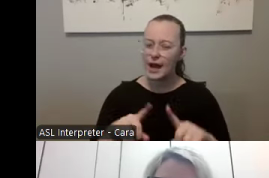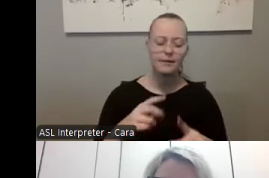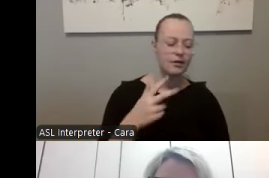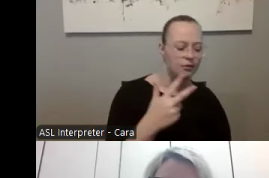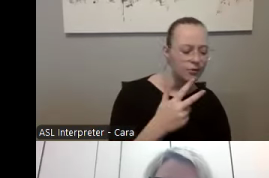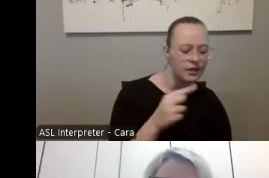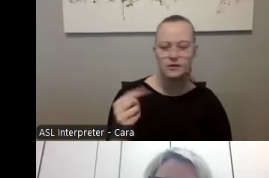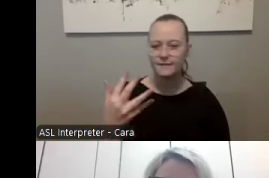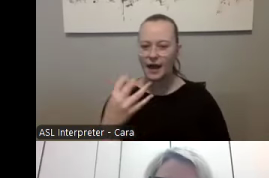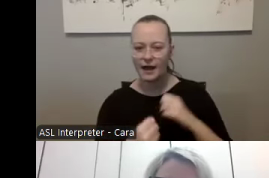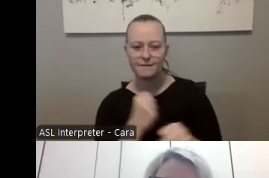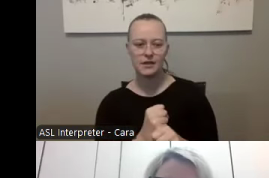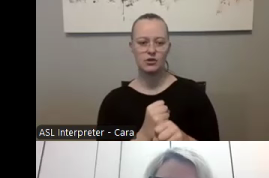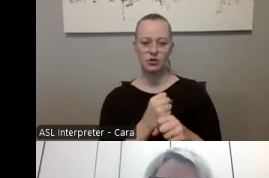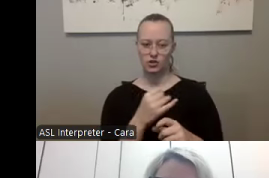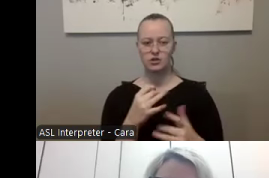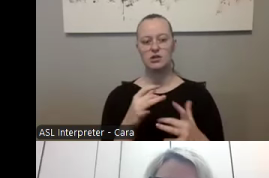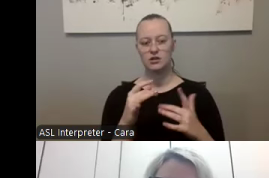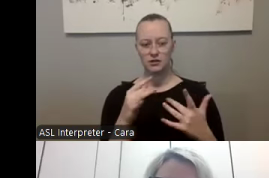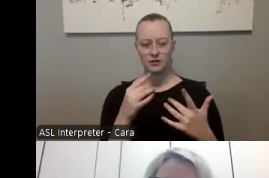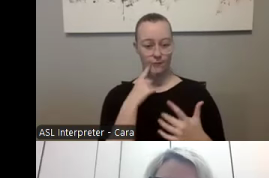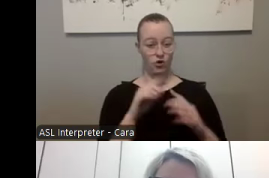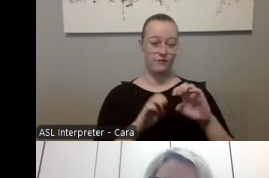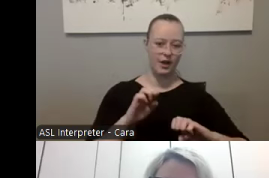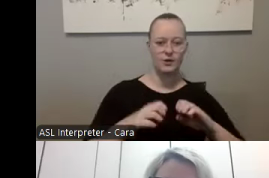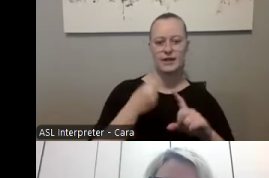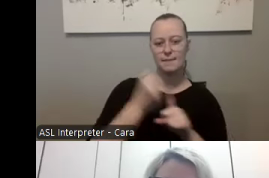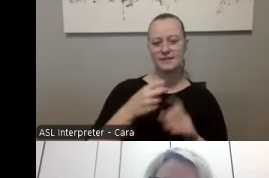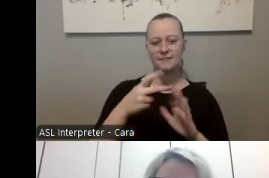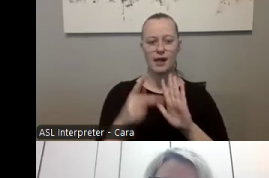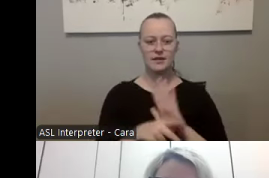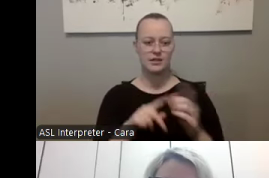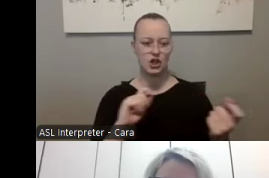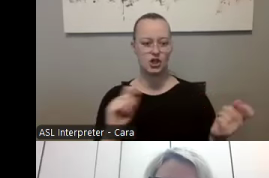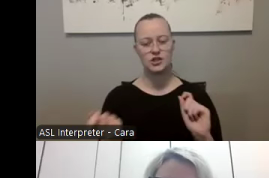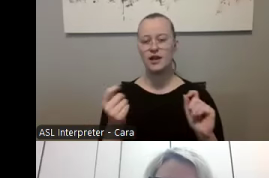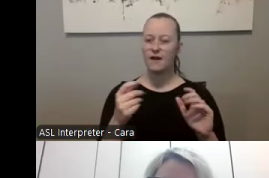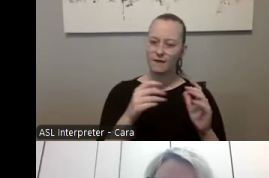evaluate the impact of policy changes, follow trends over time, and also ensure that we